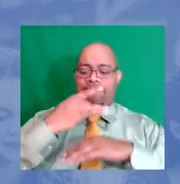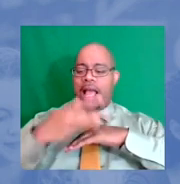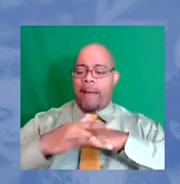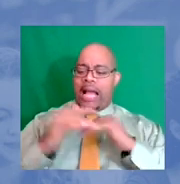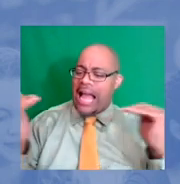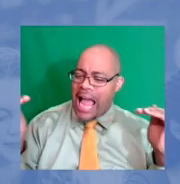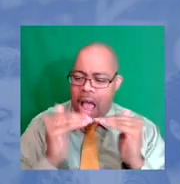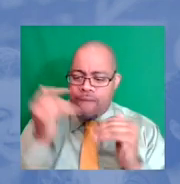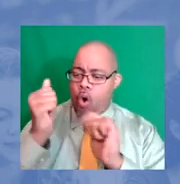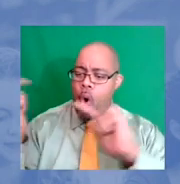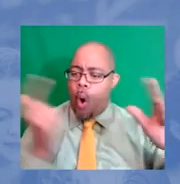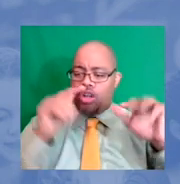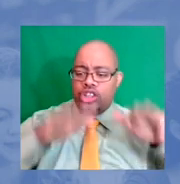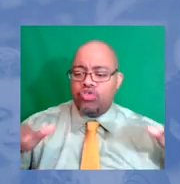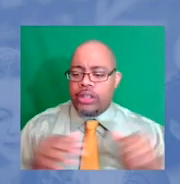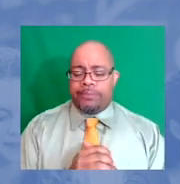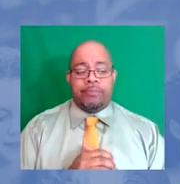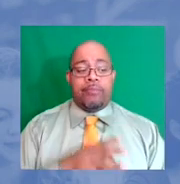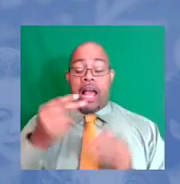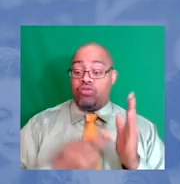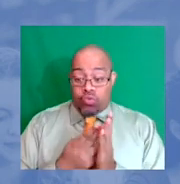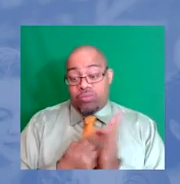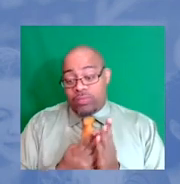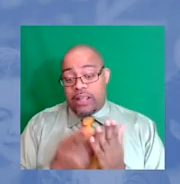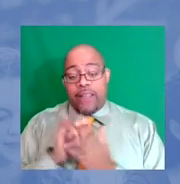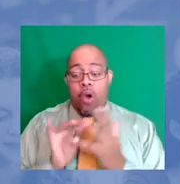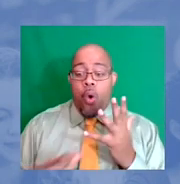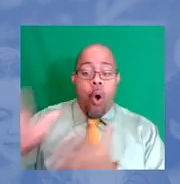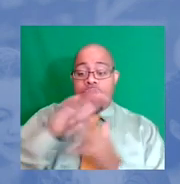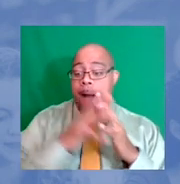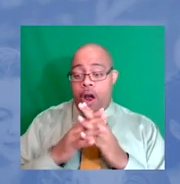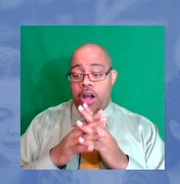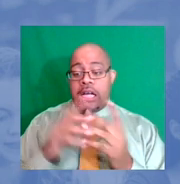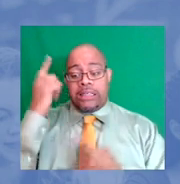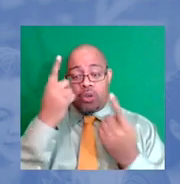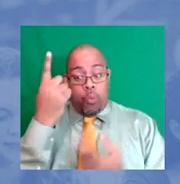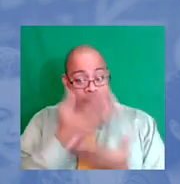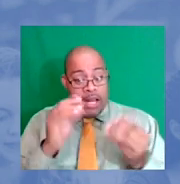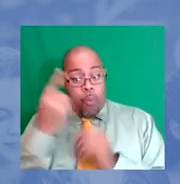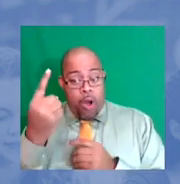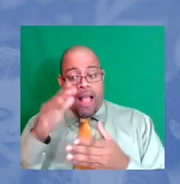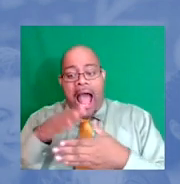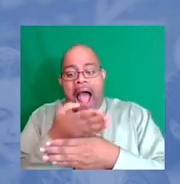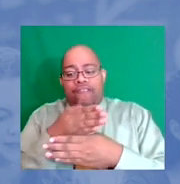ACROSS AMERICA LET'S CONSIDER ONE THING, NUMBER ONE THE AVERAGE AMERICAN SCHOOL WAS BUILT